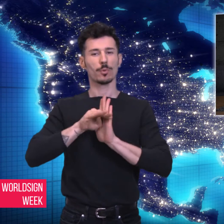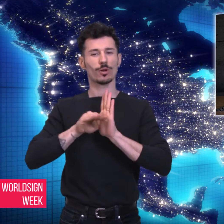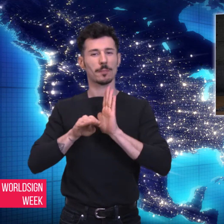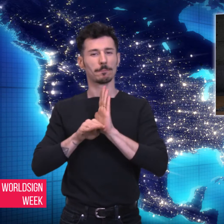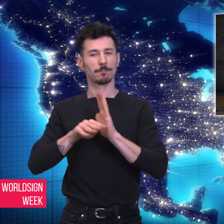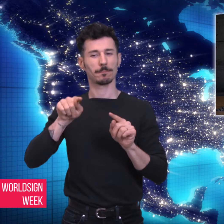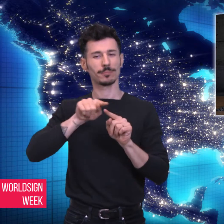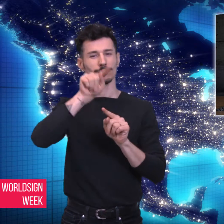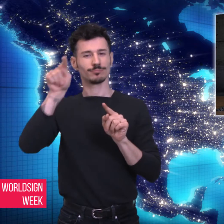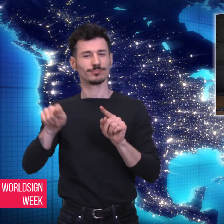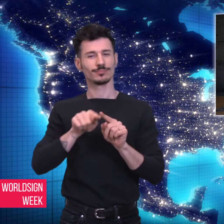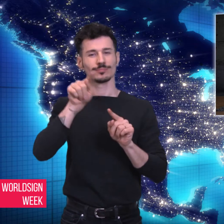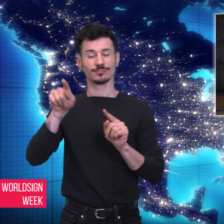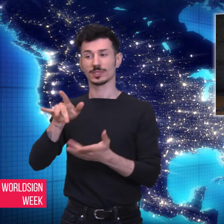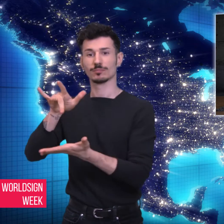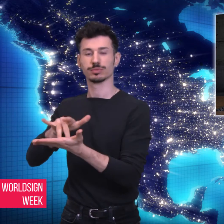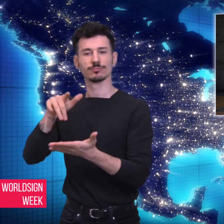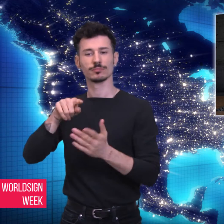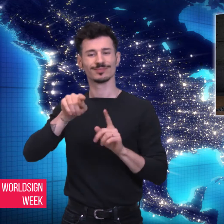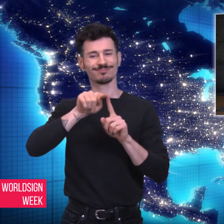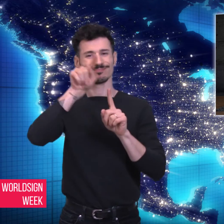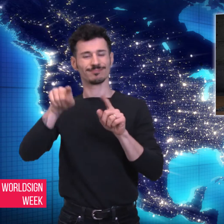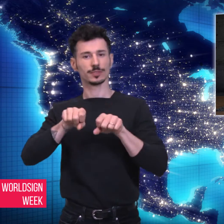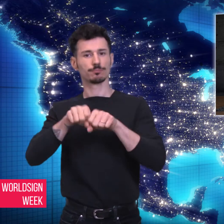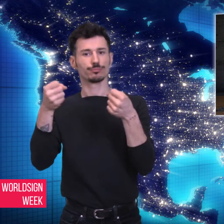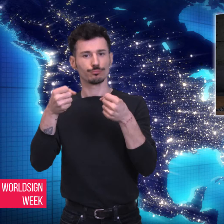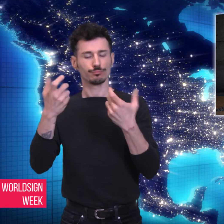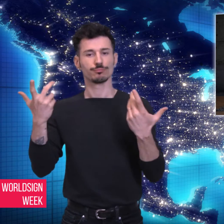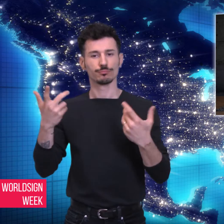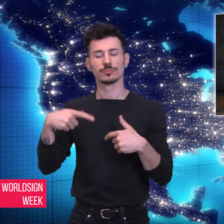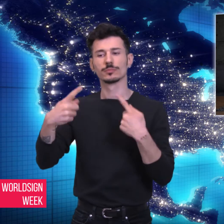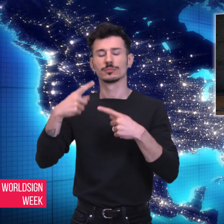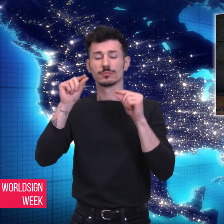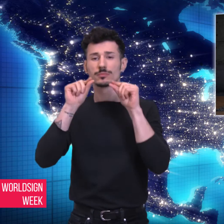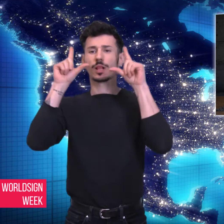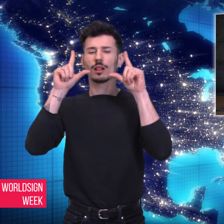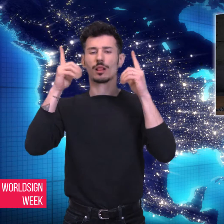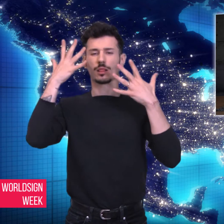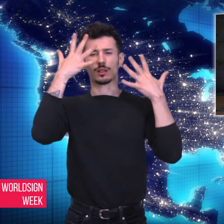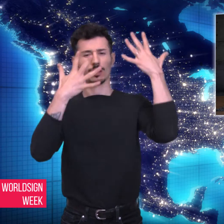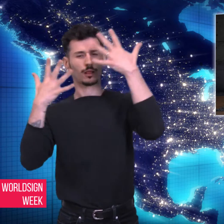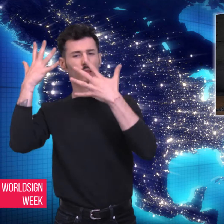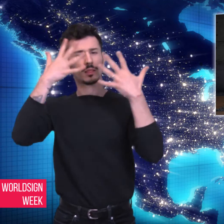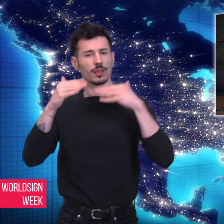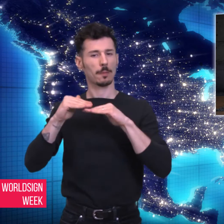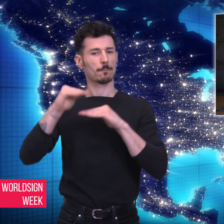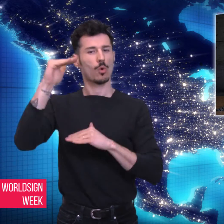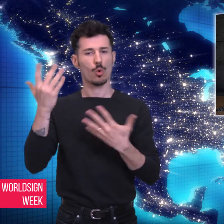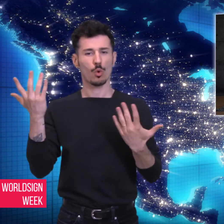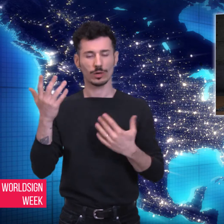The snooze button your alarm button is not good because it